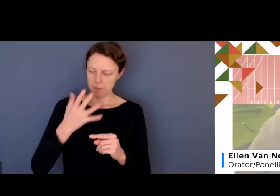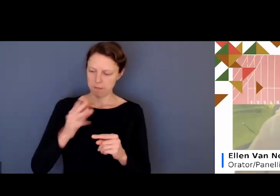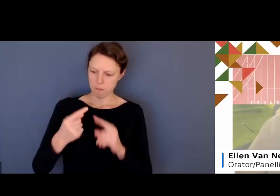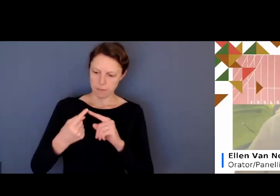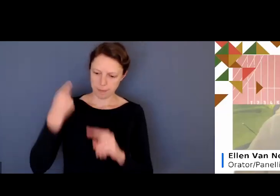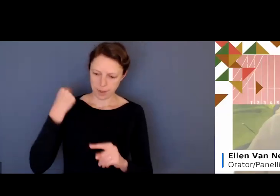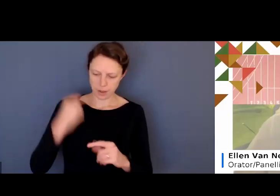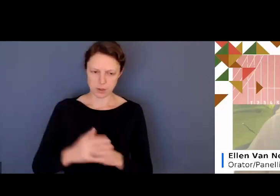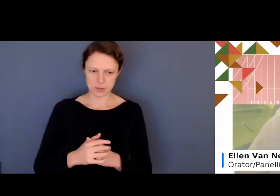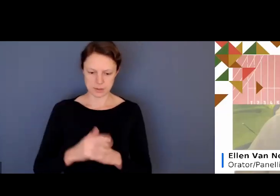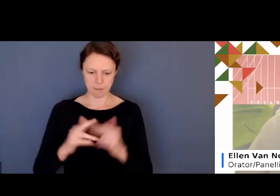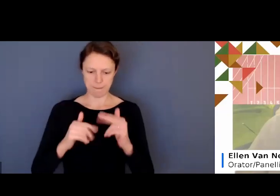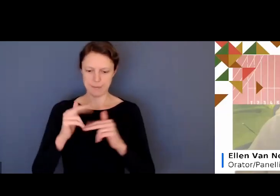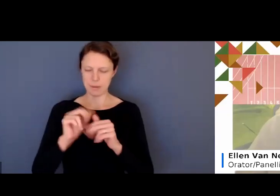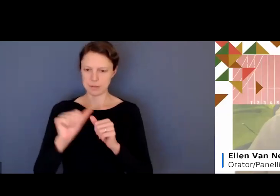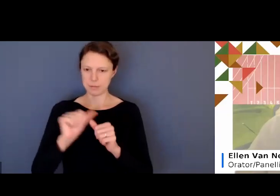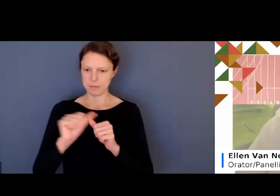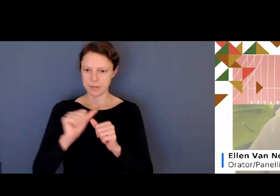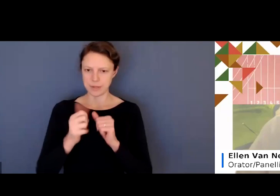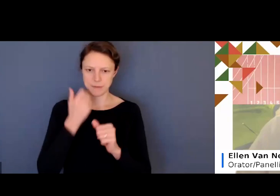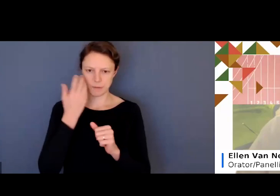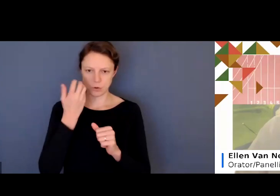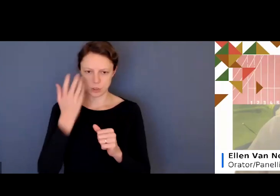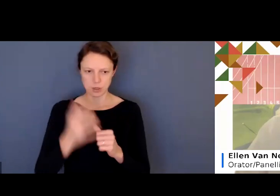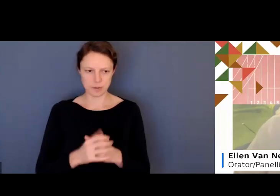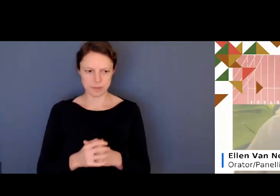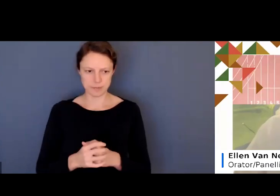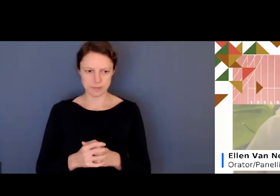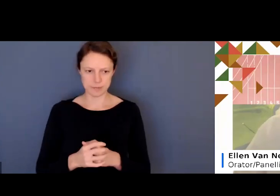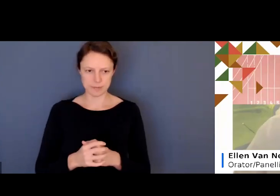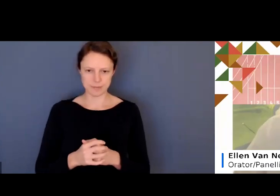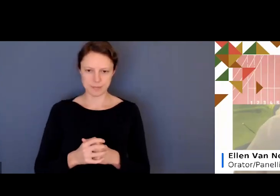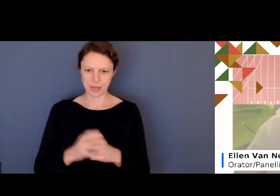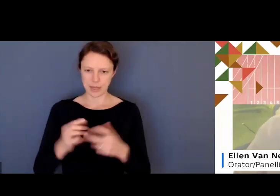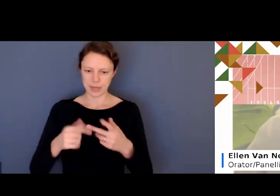There is an ugliness beneath the surface that we can't shy away from.